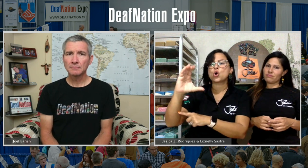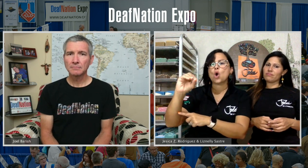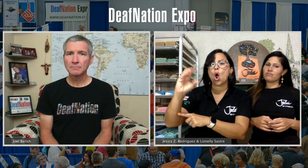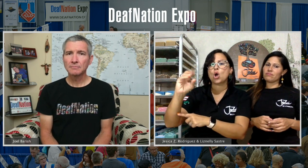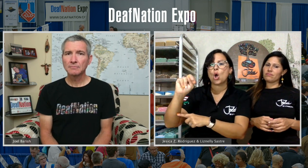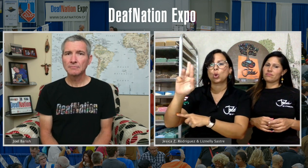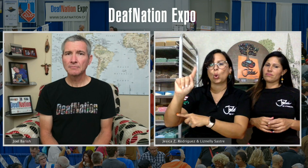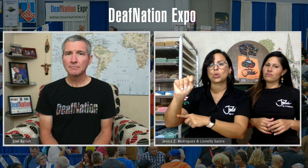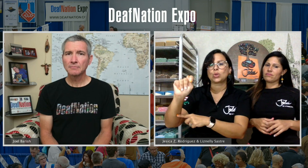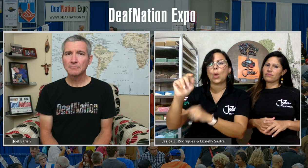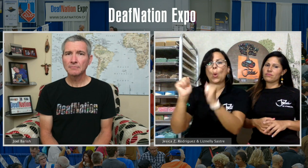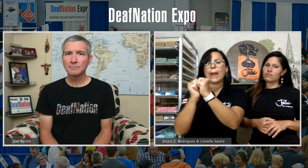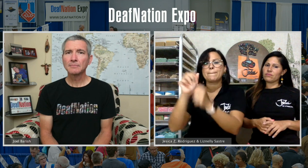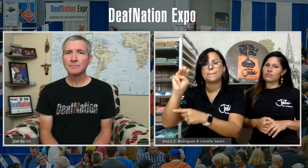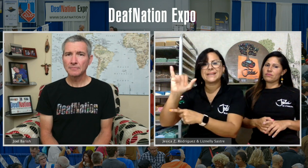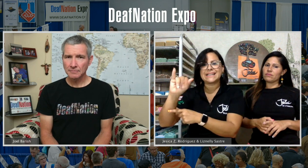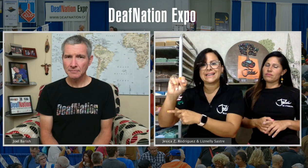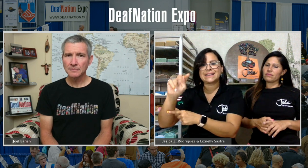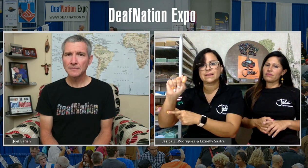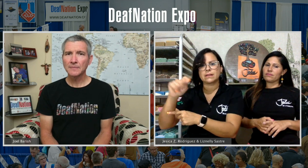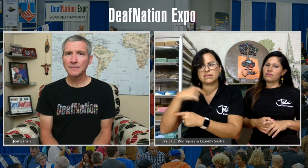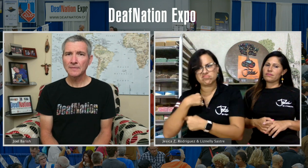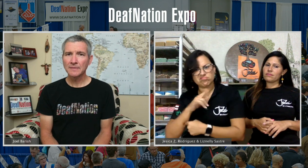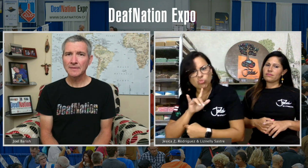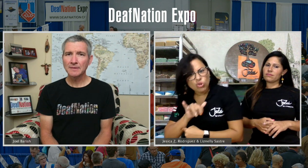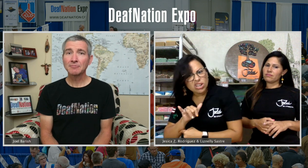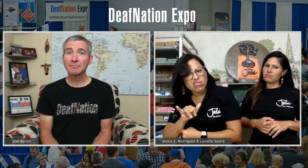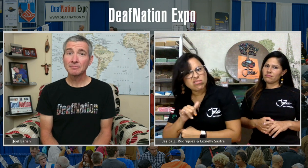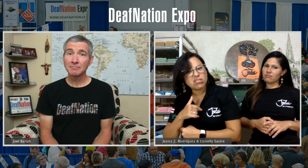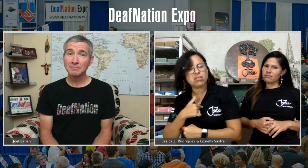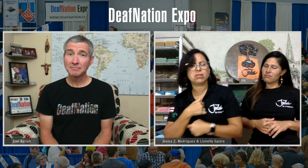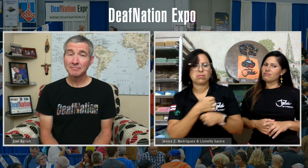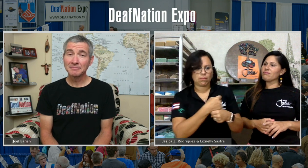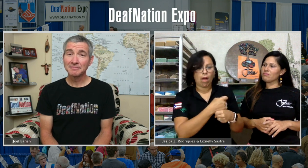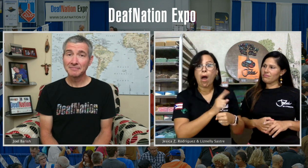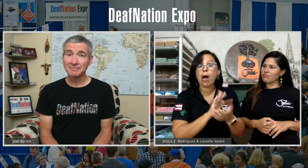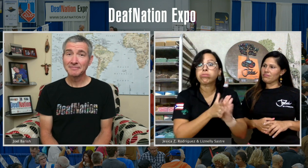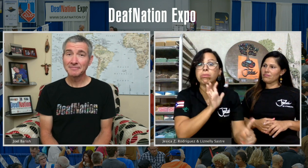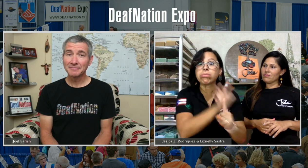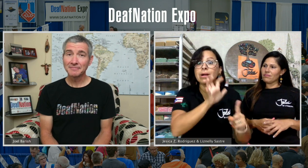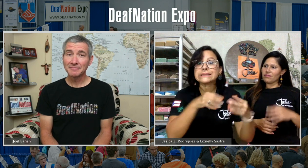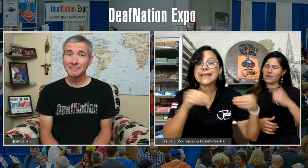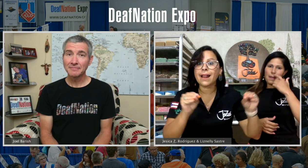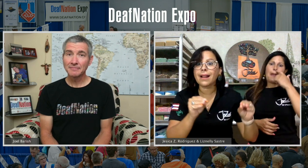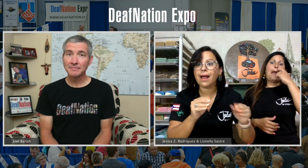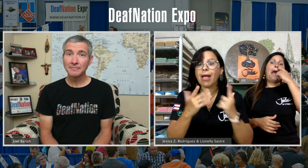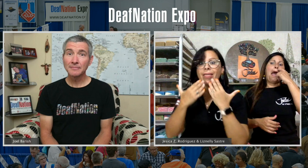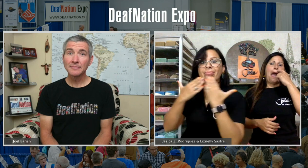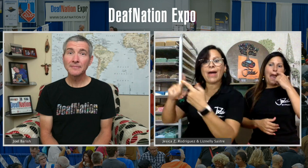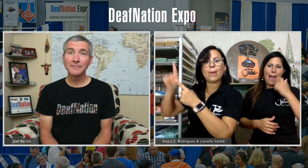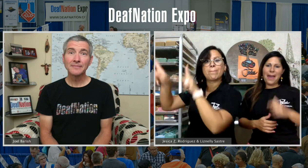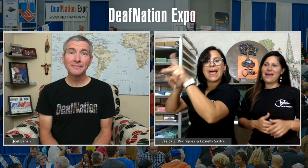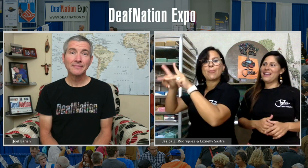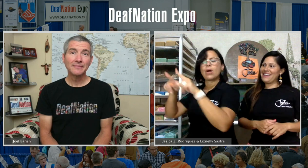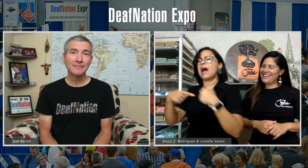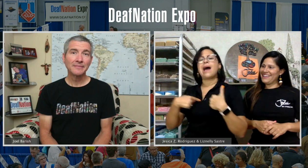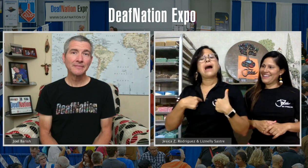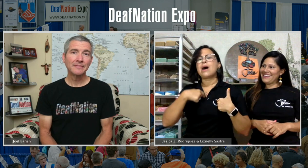One time someone suggested coconut with mint. I said really? I made it, and it became a popular seller! Thanks to people.